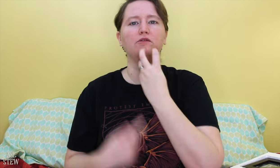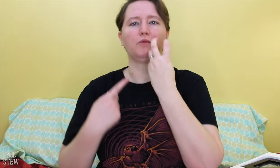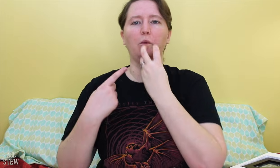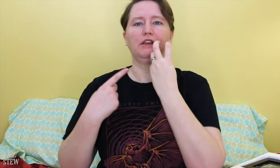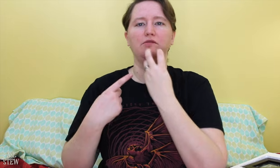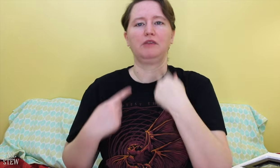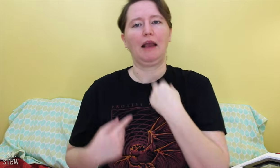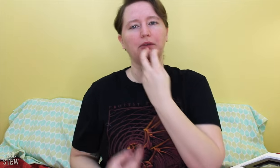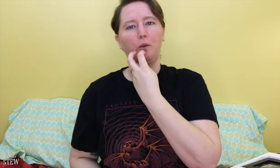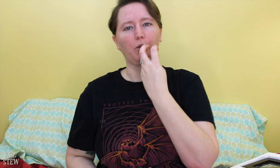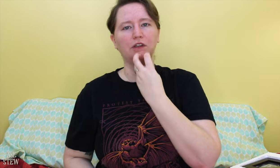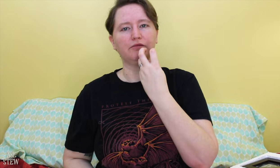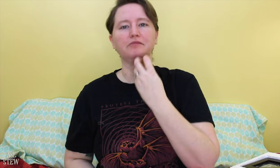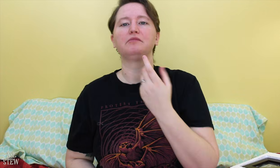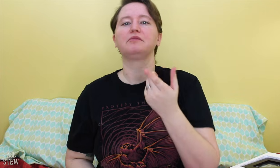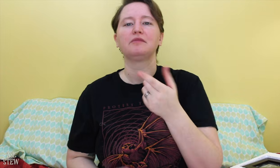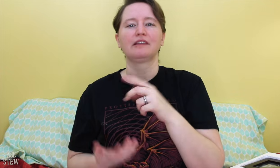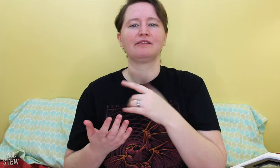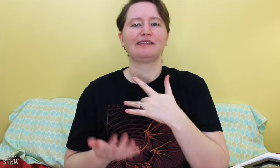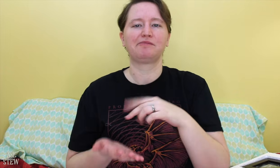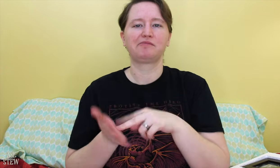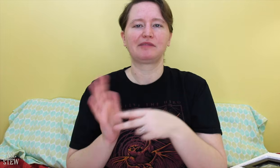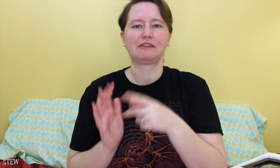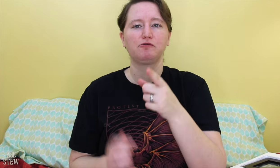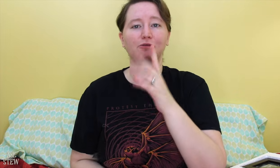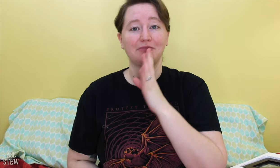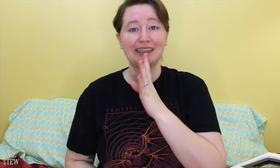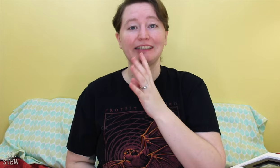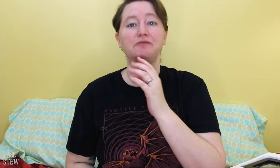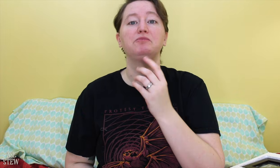Some people use the term oral. They say "I'm oral."